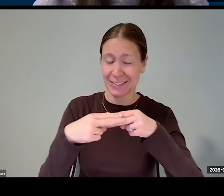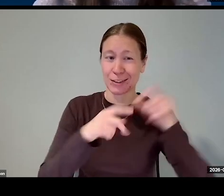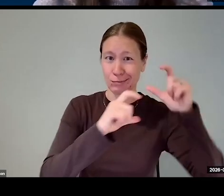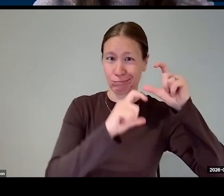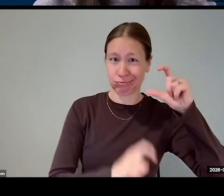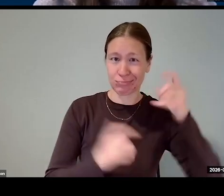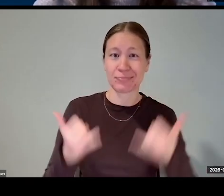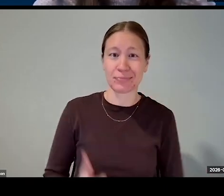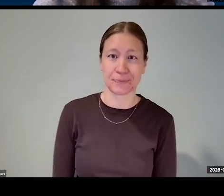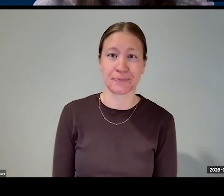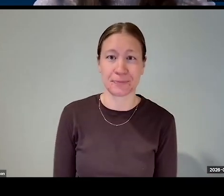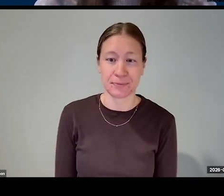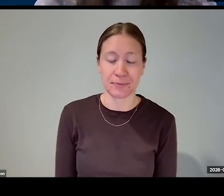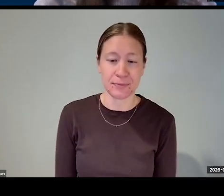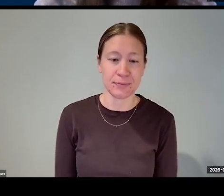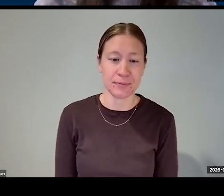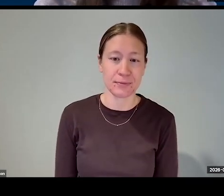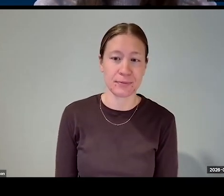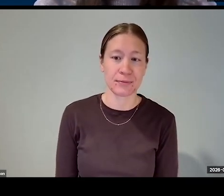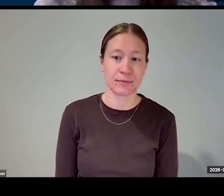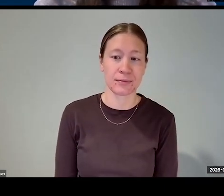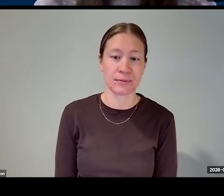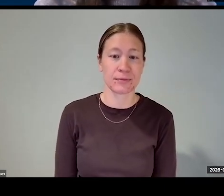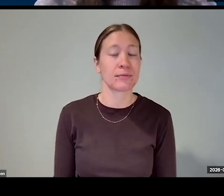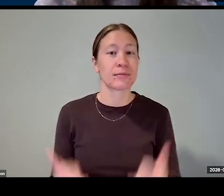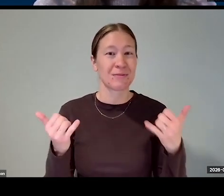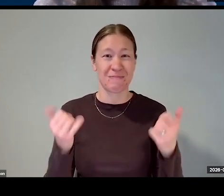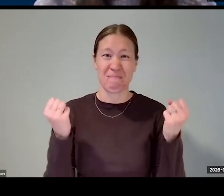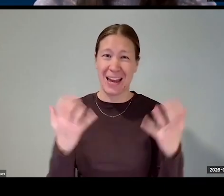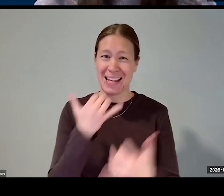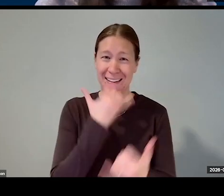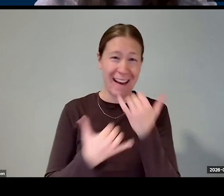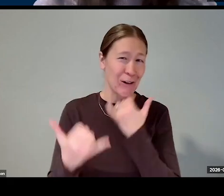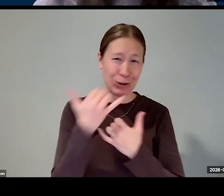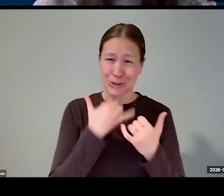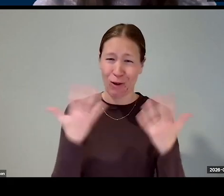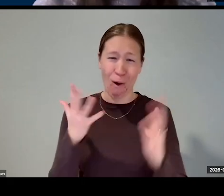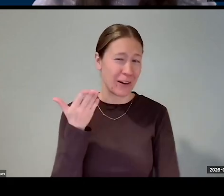This slide deck has a whole bunch of accessibility errors baked into it.